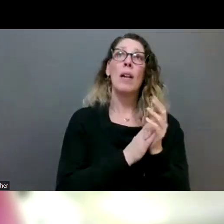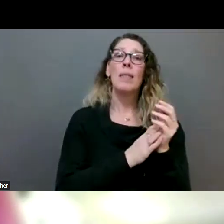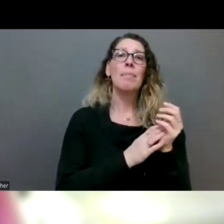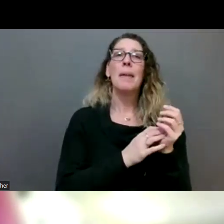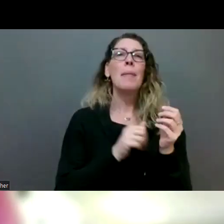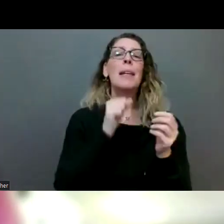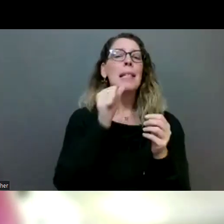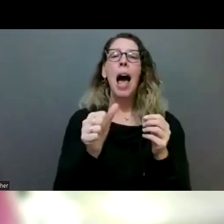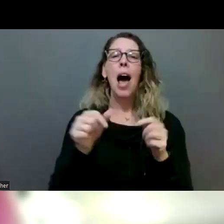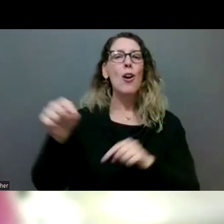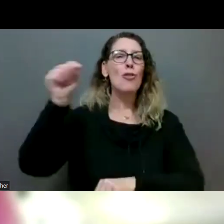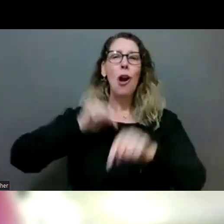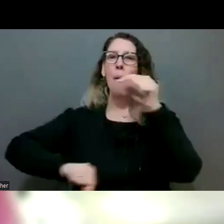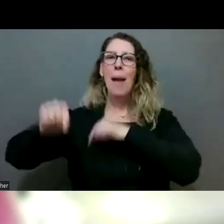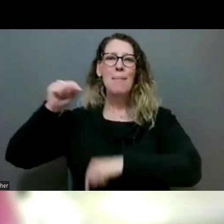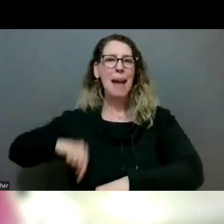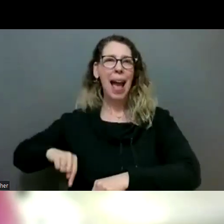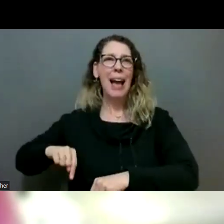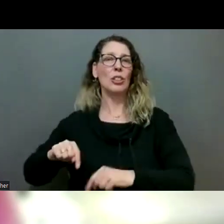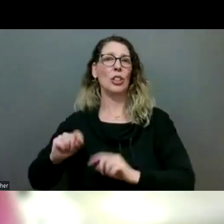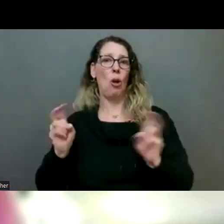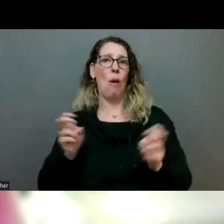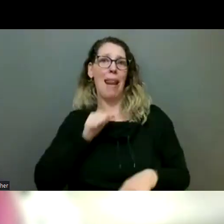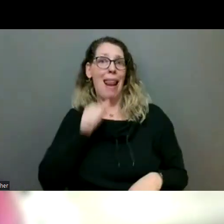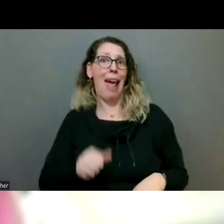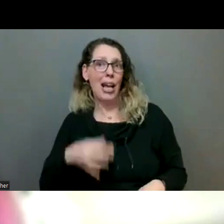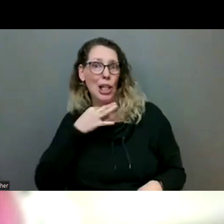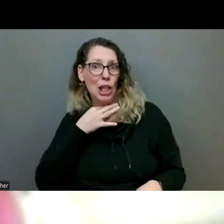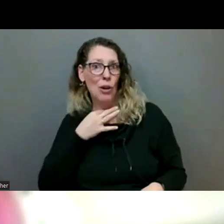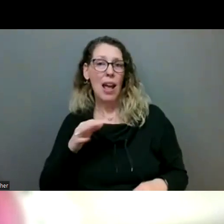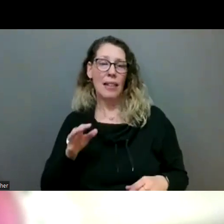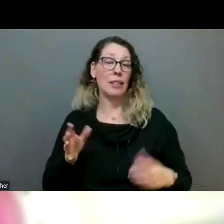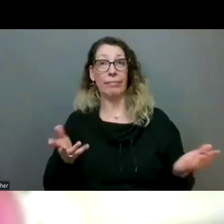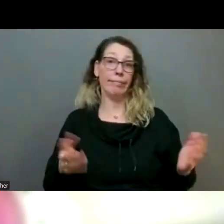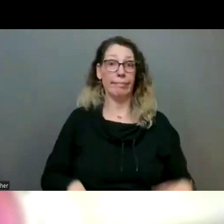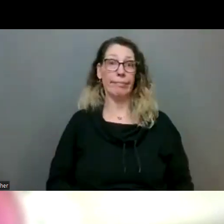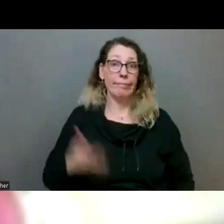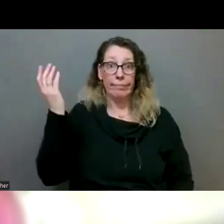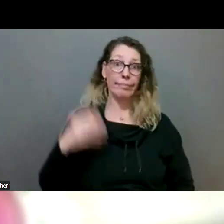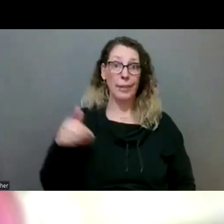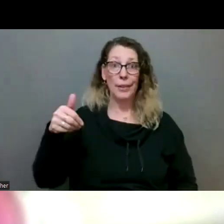back to not being curious, not reverting back to like okay let's just send them to court.